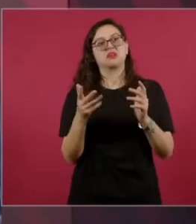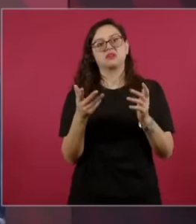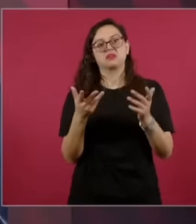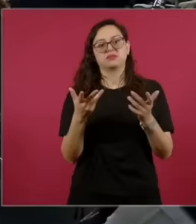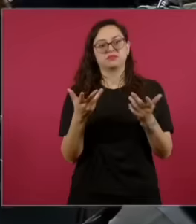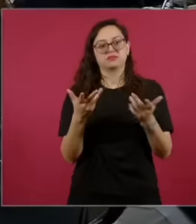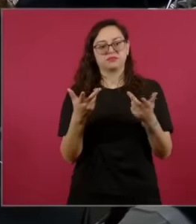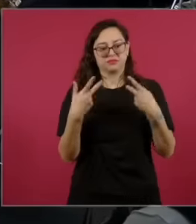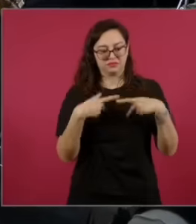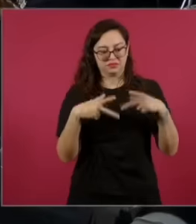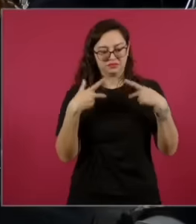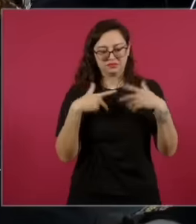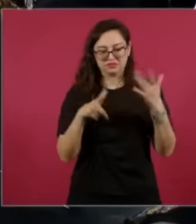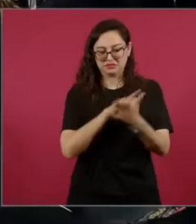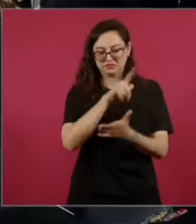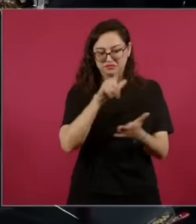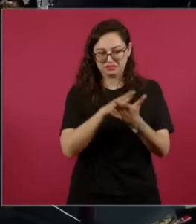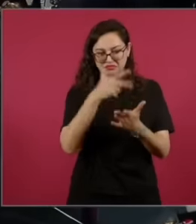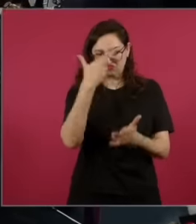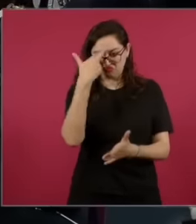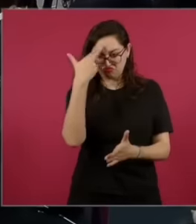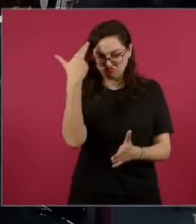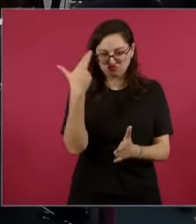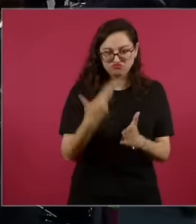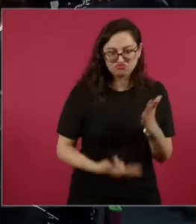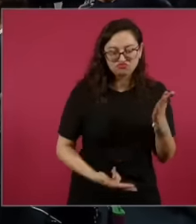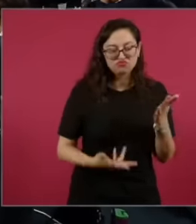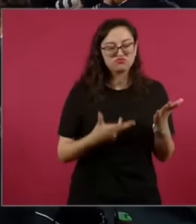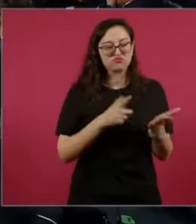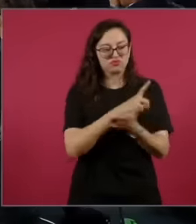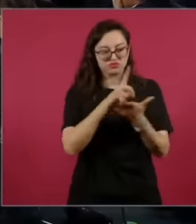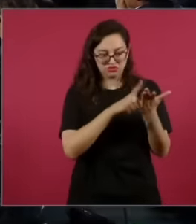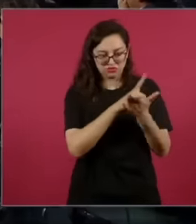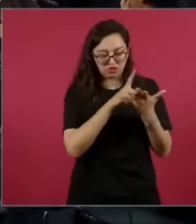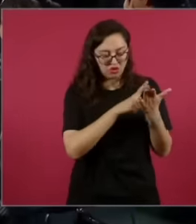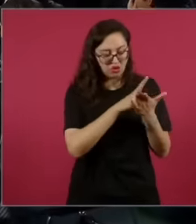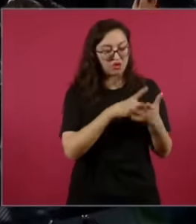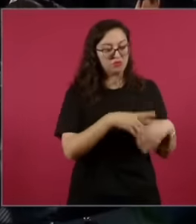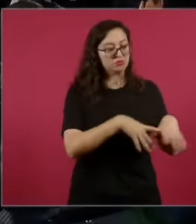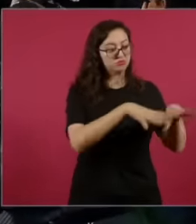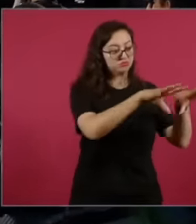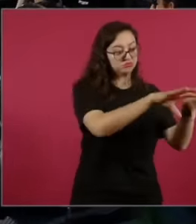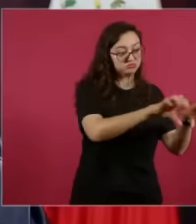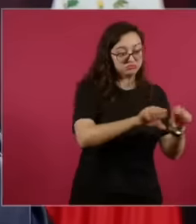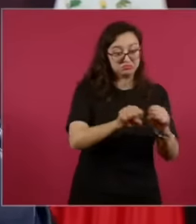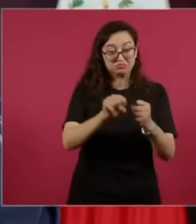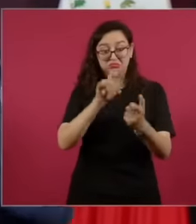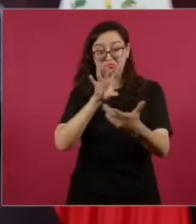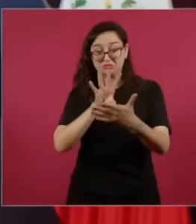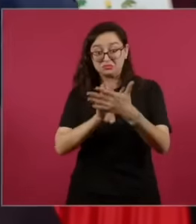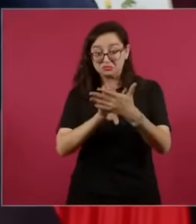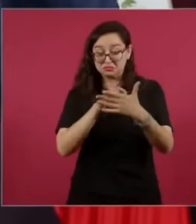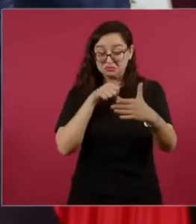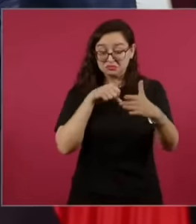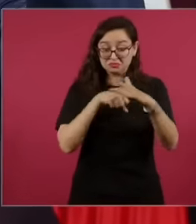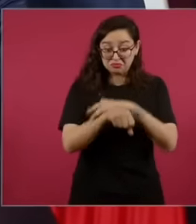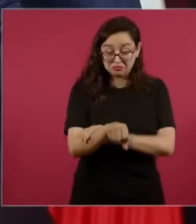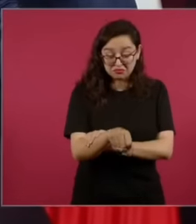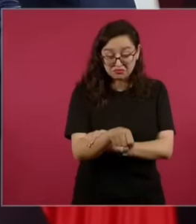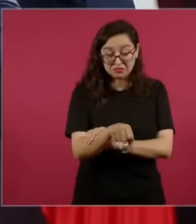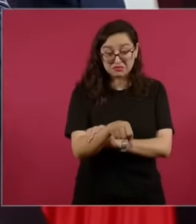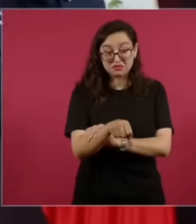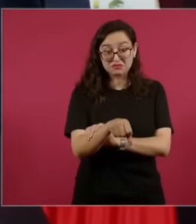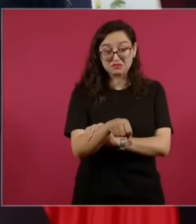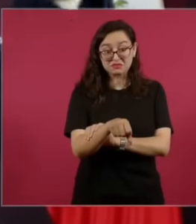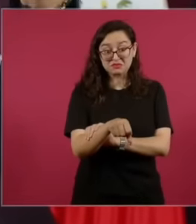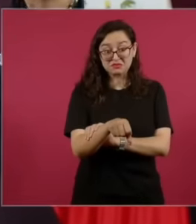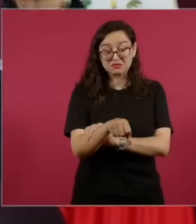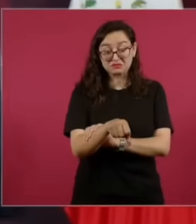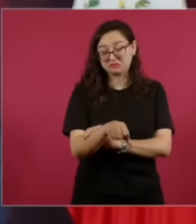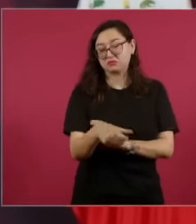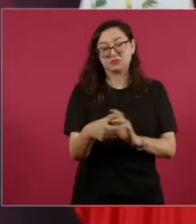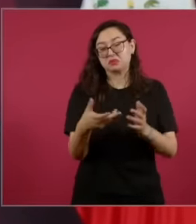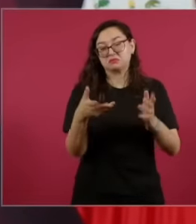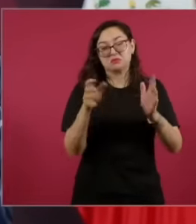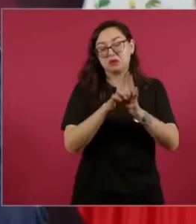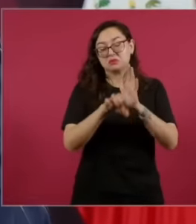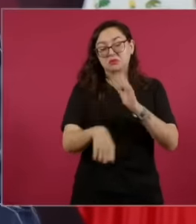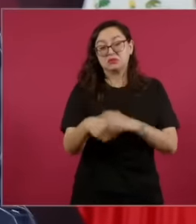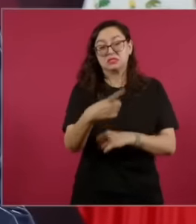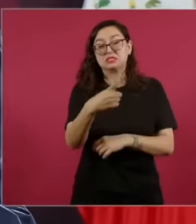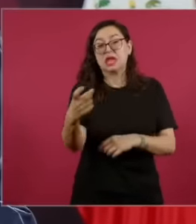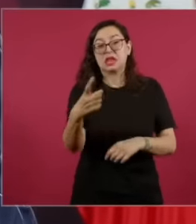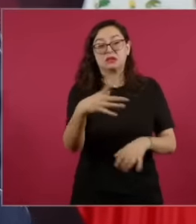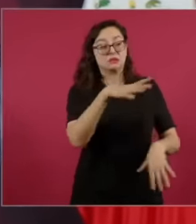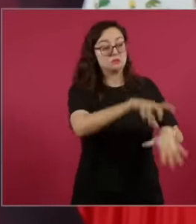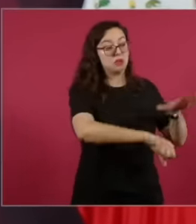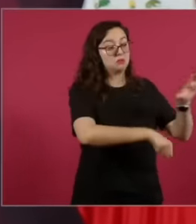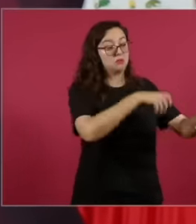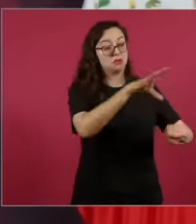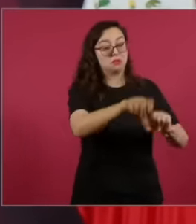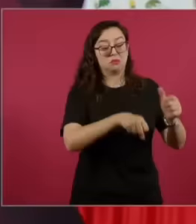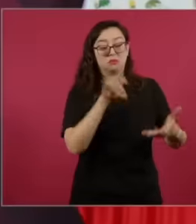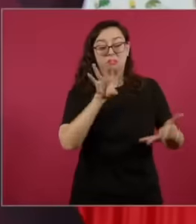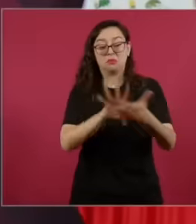people linked to organized crime. I don't know about 100 cases, 70 were released out of the